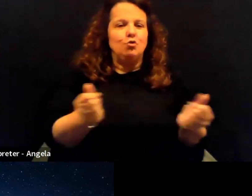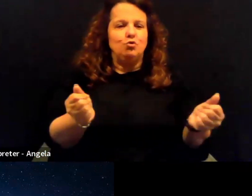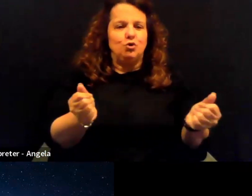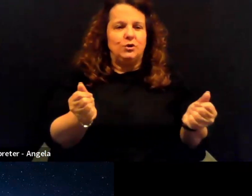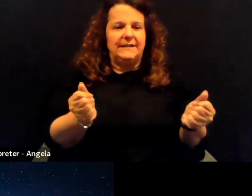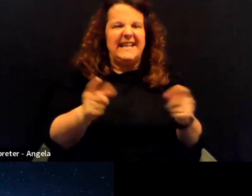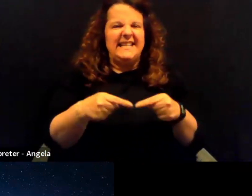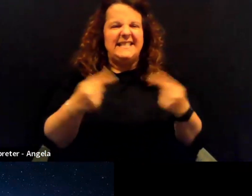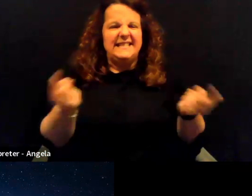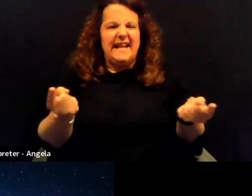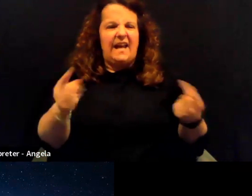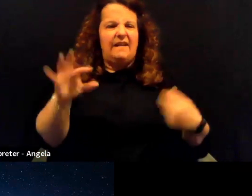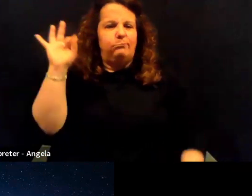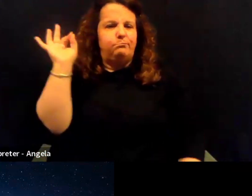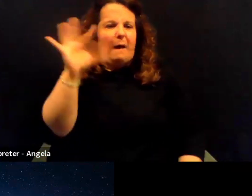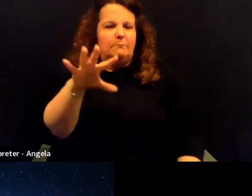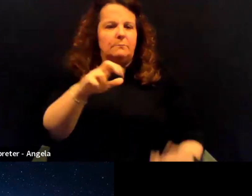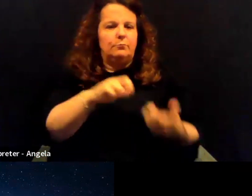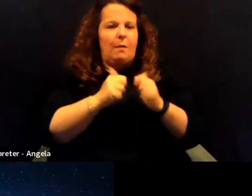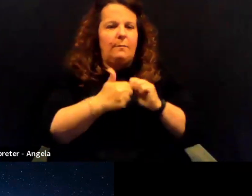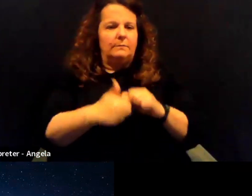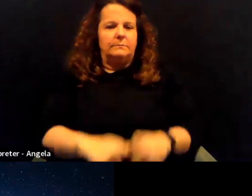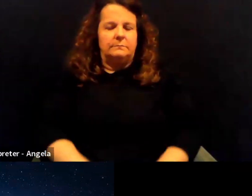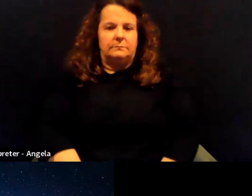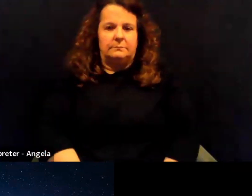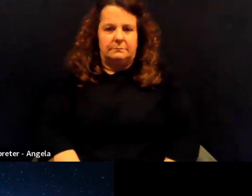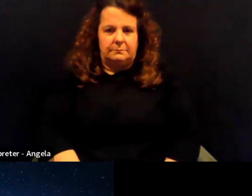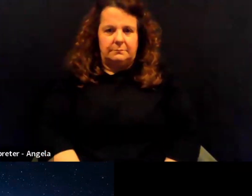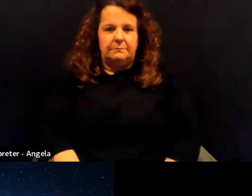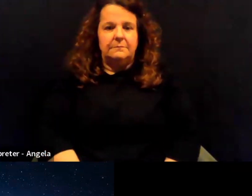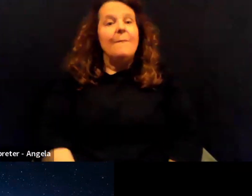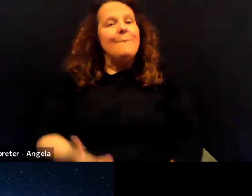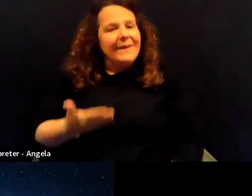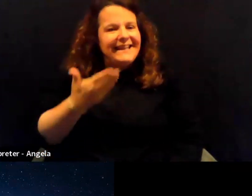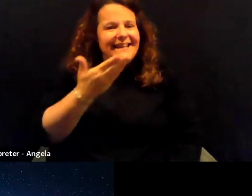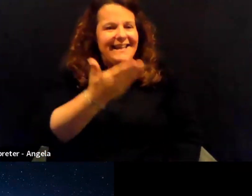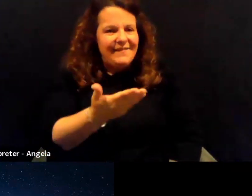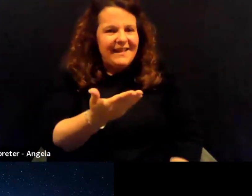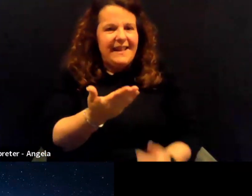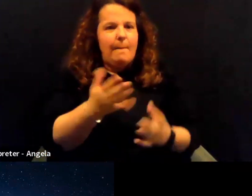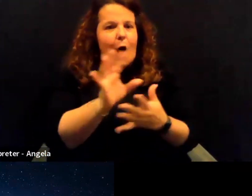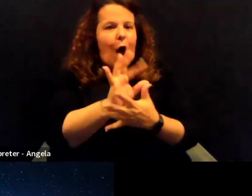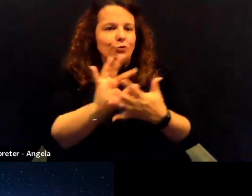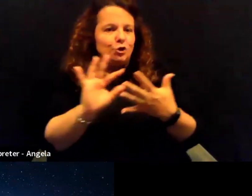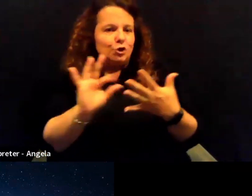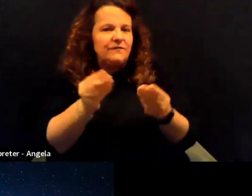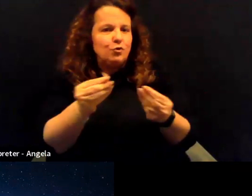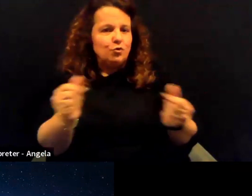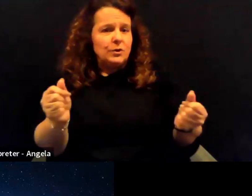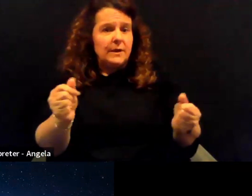than just stating that there is a problem, right? It doesn't mean you have to have the solution,